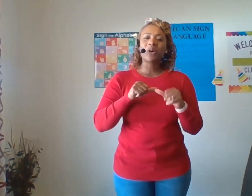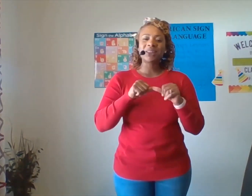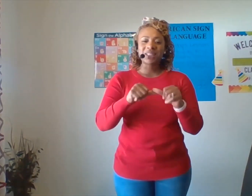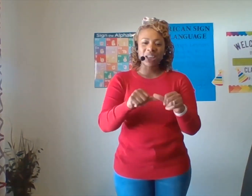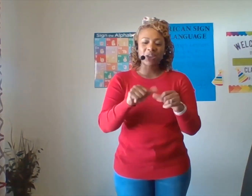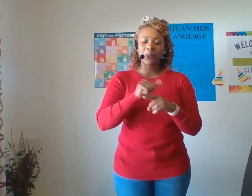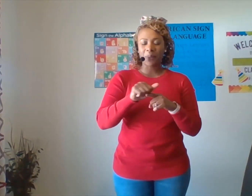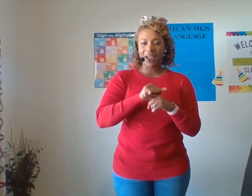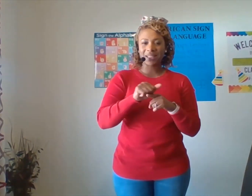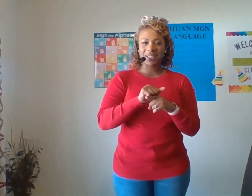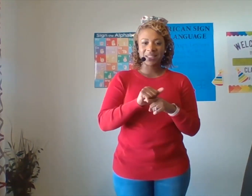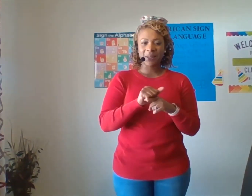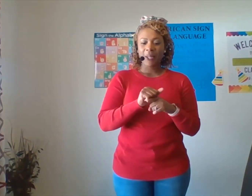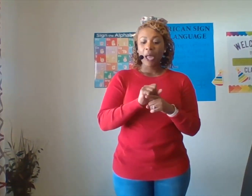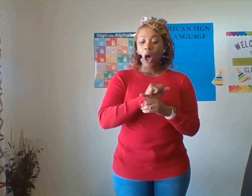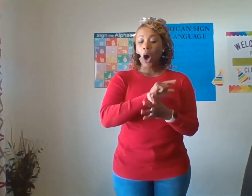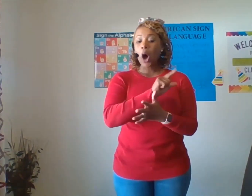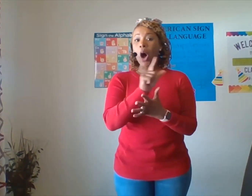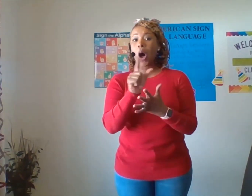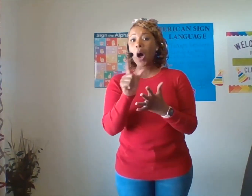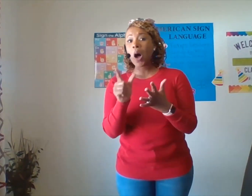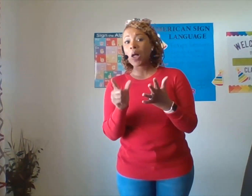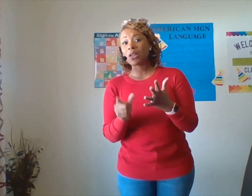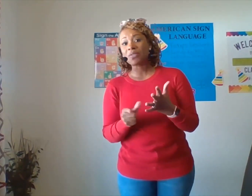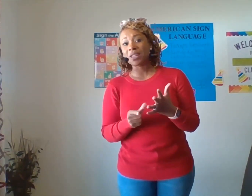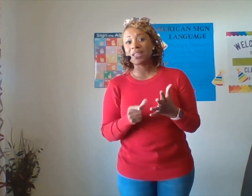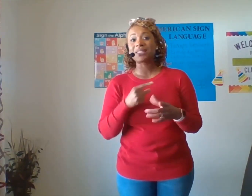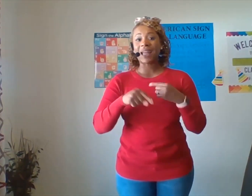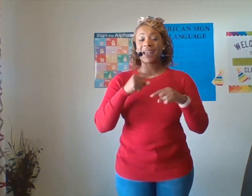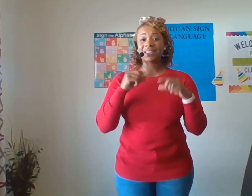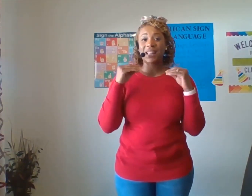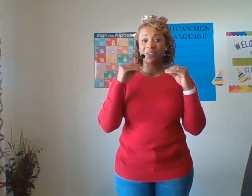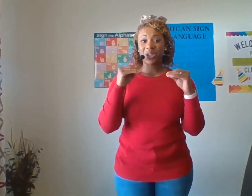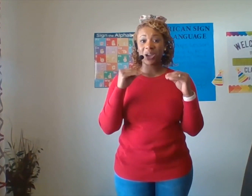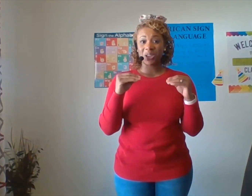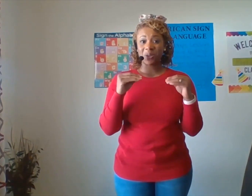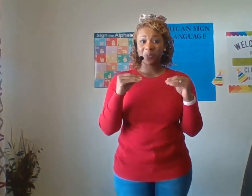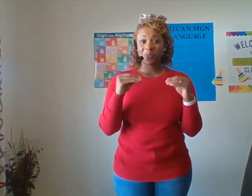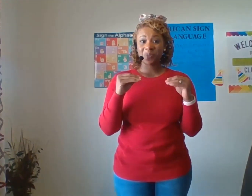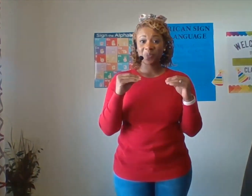continue to practice all of these signs that I taught you